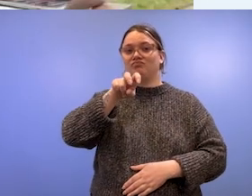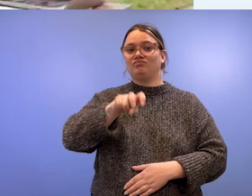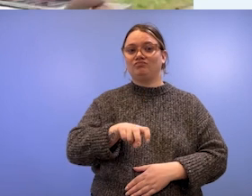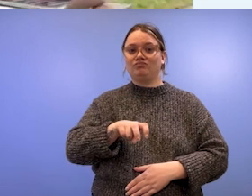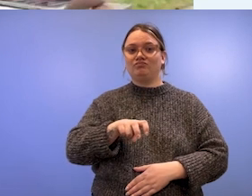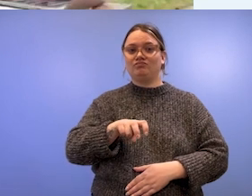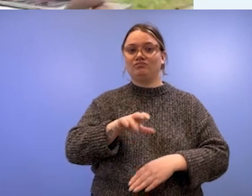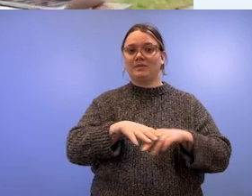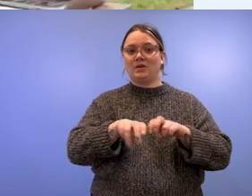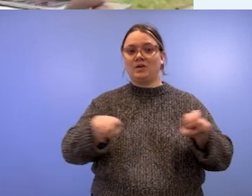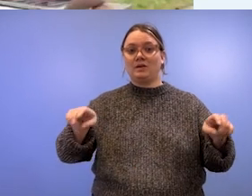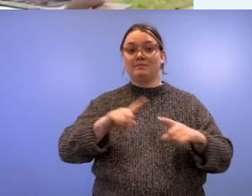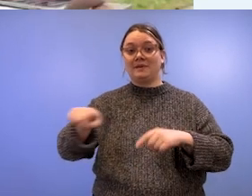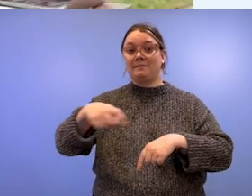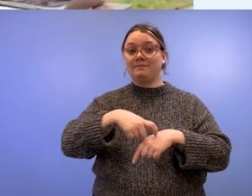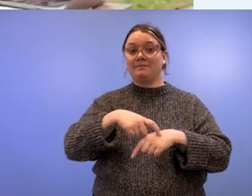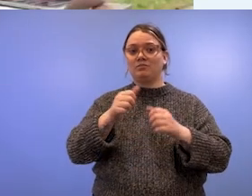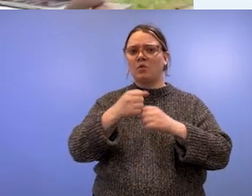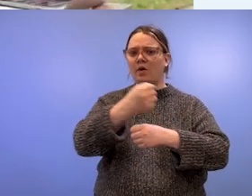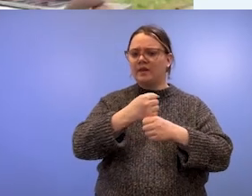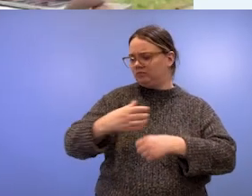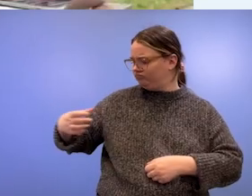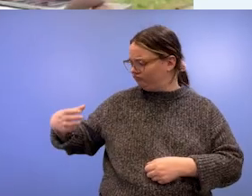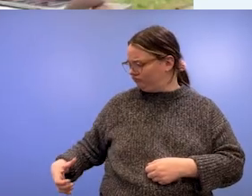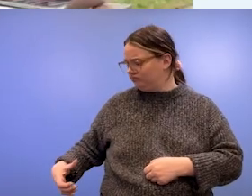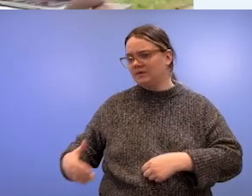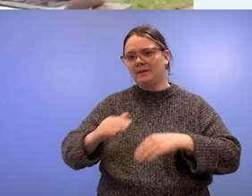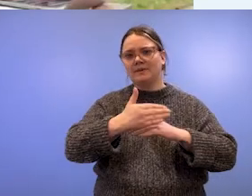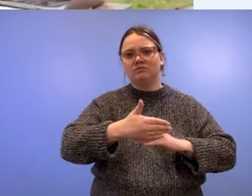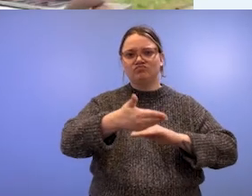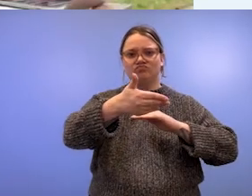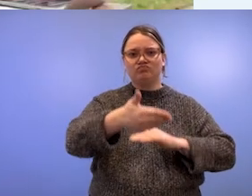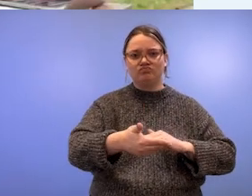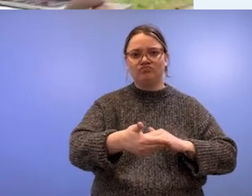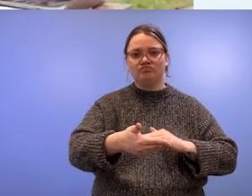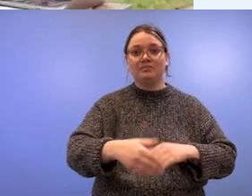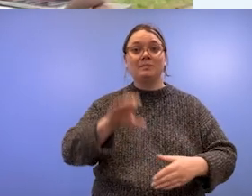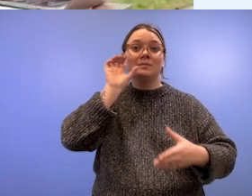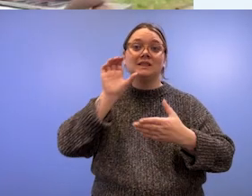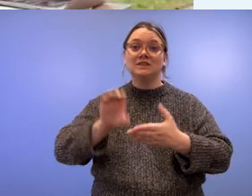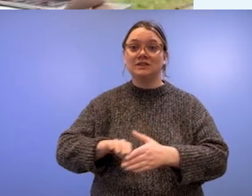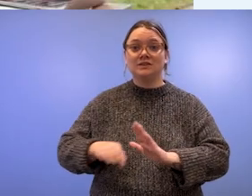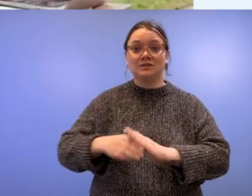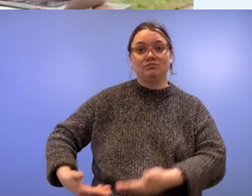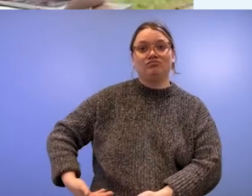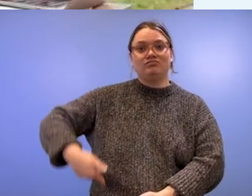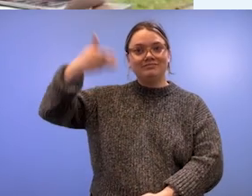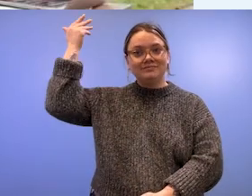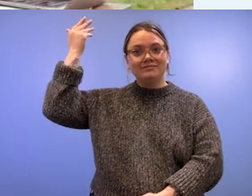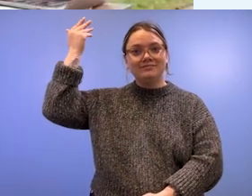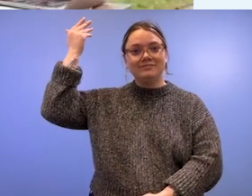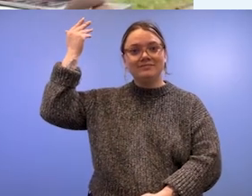seated on a bench at this time with a coffee beside him and a laptop with his left. This is